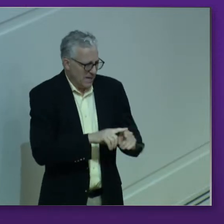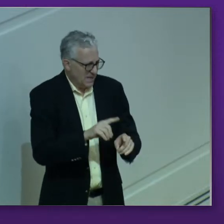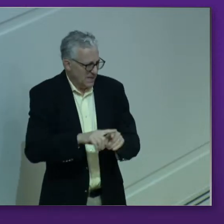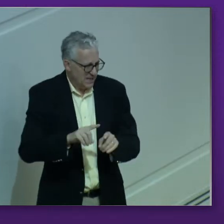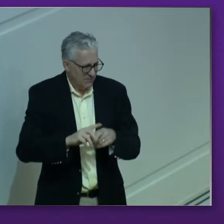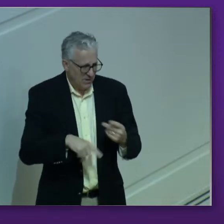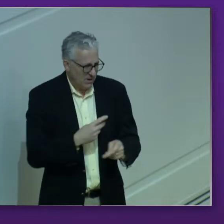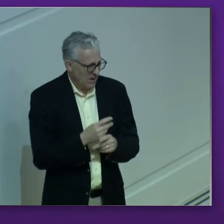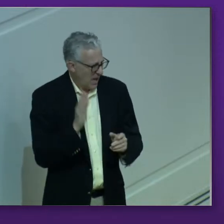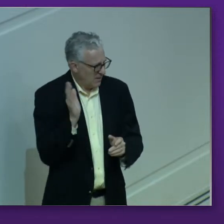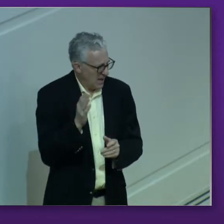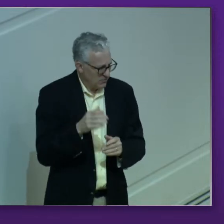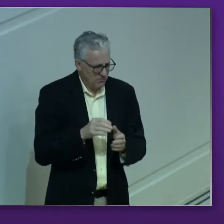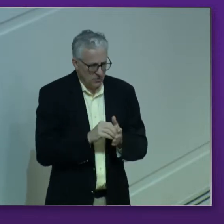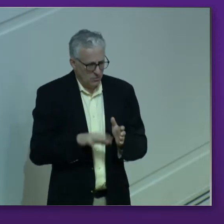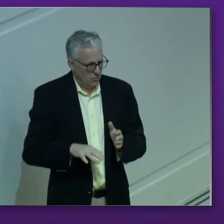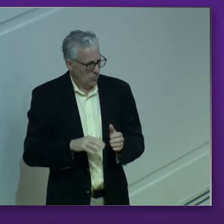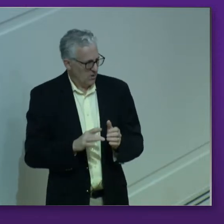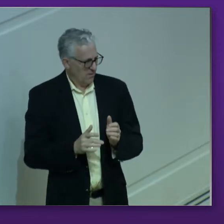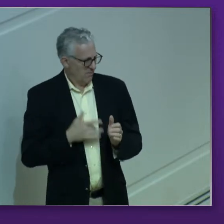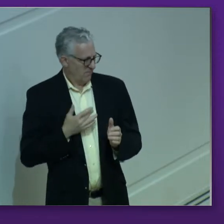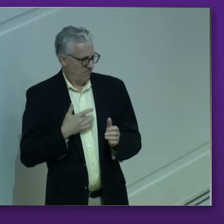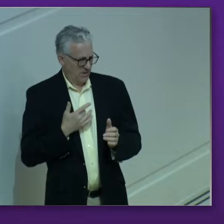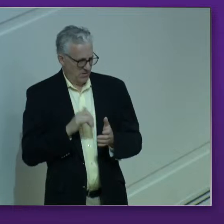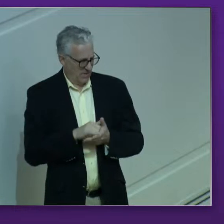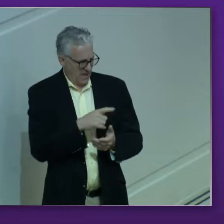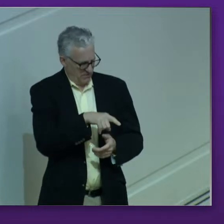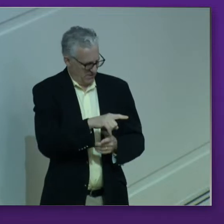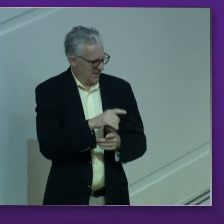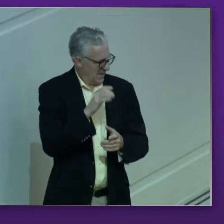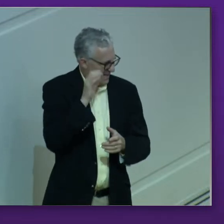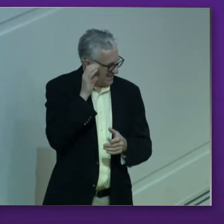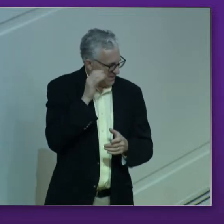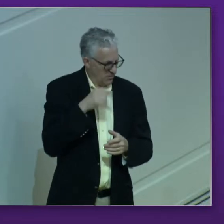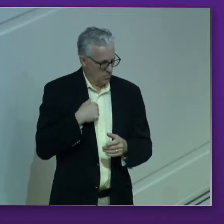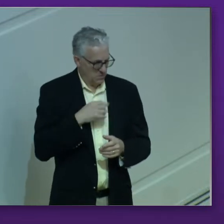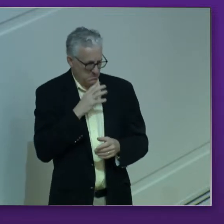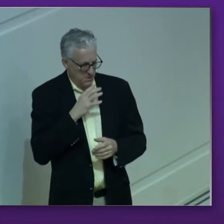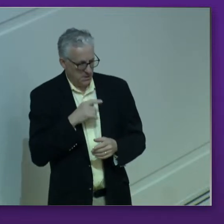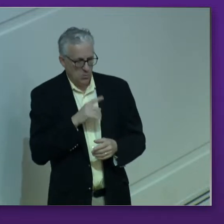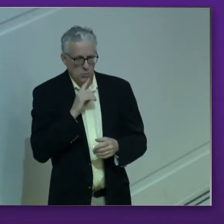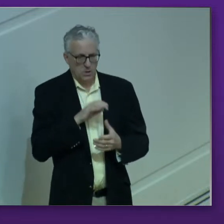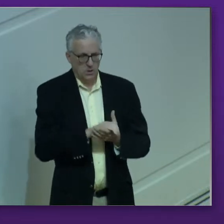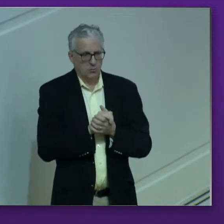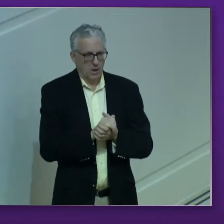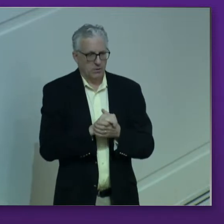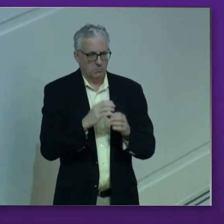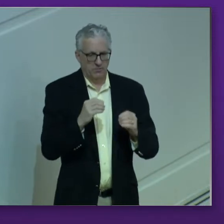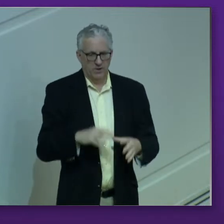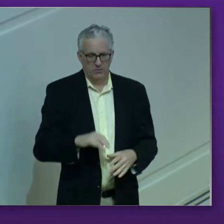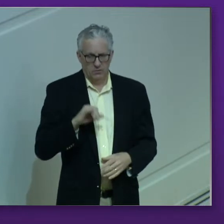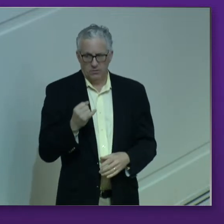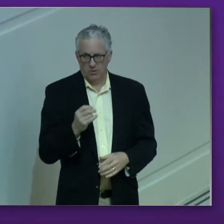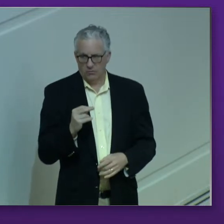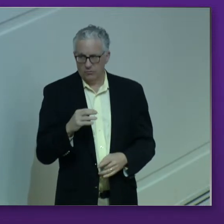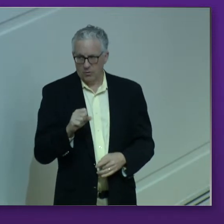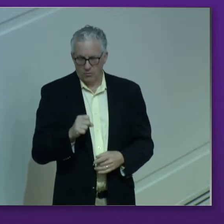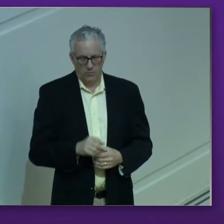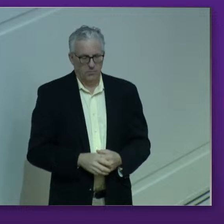CARING STUDENT CENTERED APPROACH WHERE STUDENTS FEEL ACCEPTED SUPPORTED AND RESPECTED.